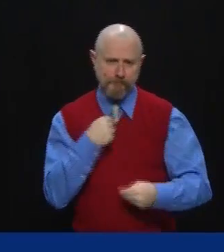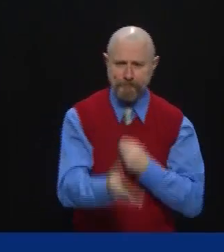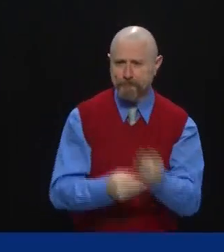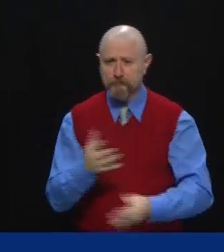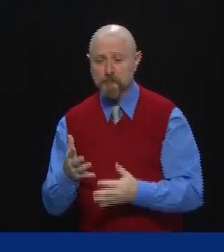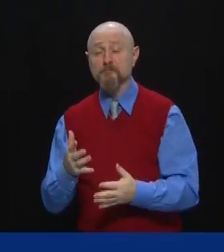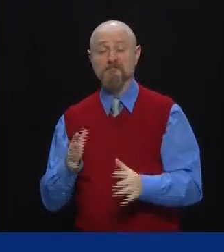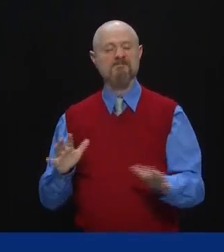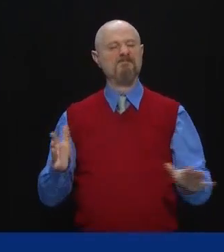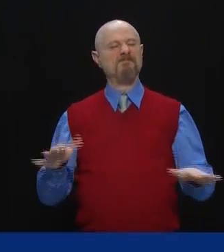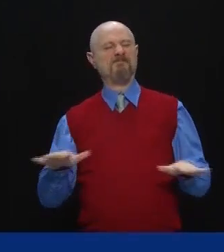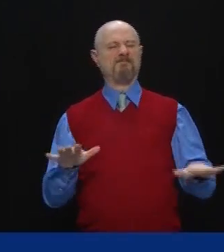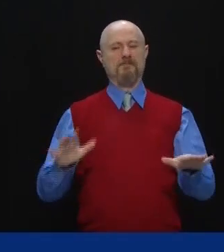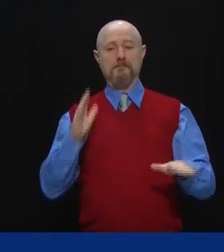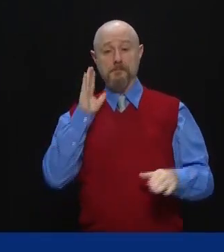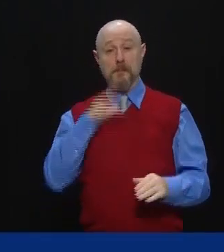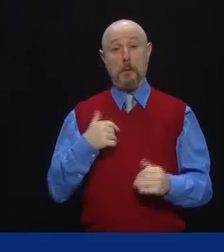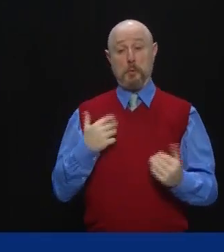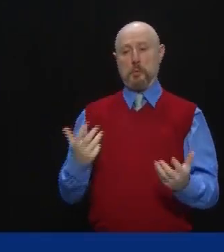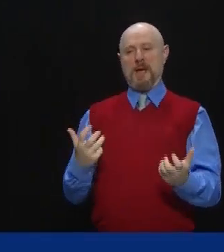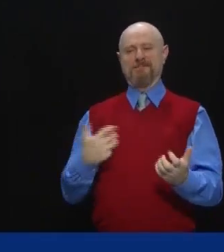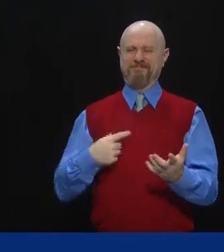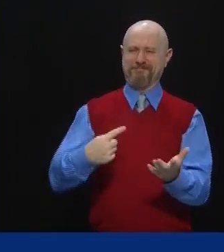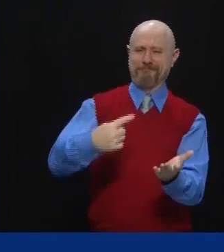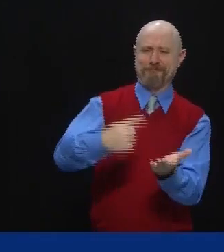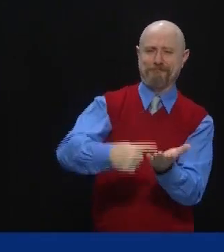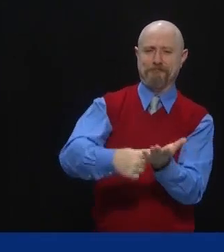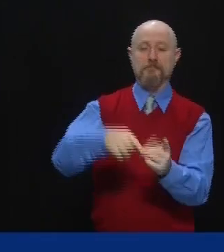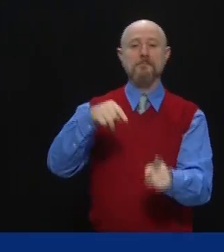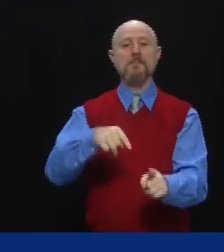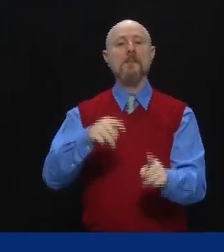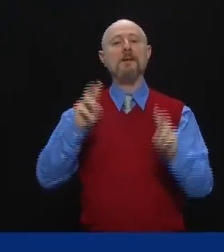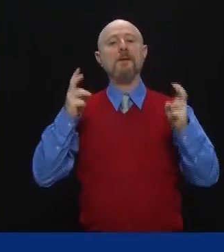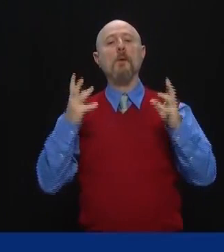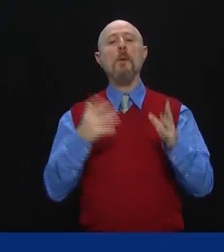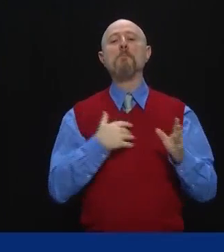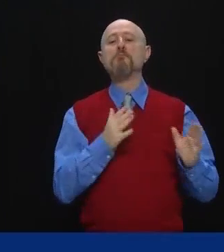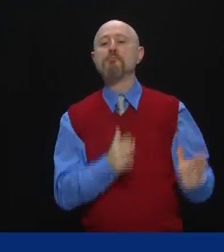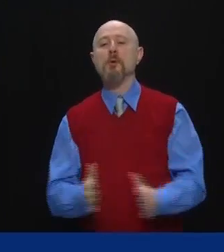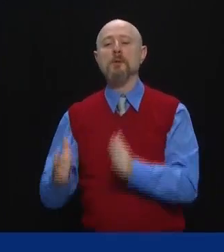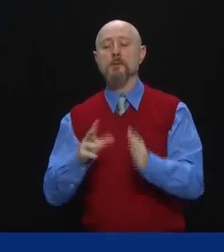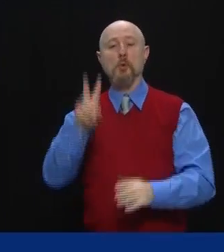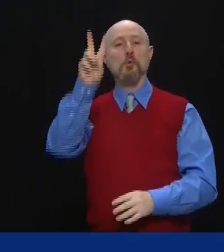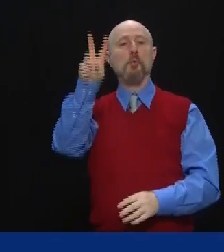DISPOSAL TO BE ABLE TO PRO ACTIVELY ANTICIPATE WHAT WAS COMING AND ALSO REACT WHEN NECESSARY.